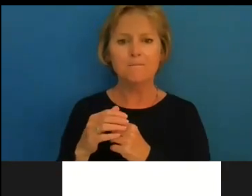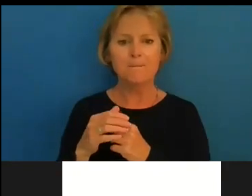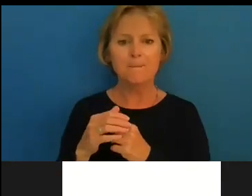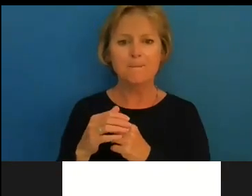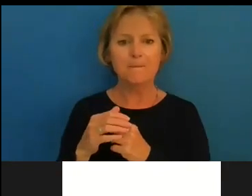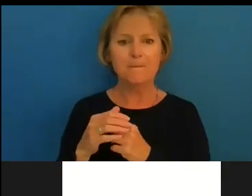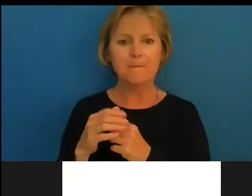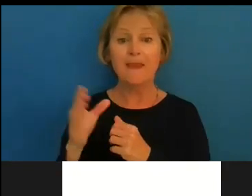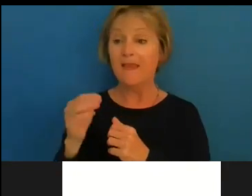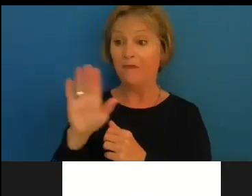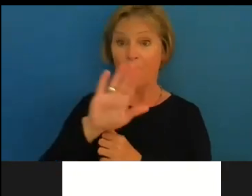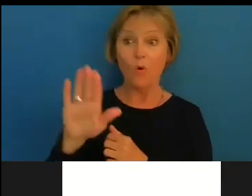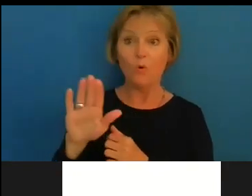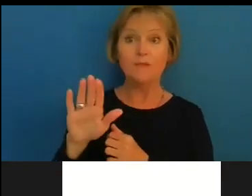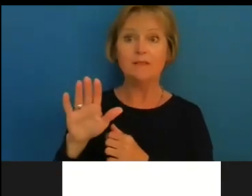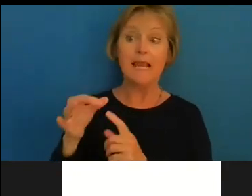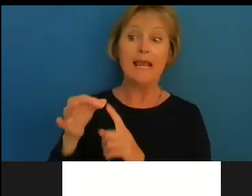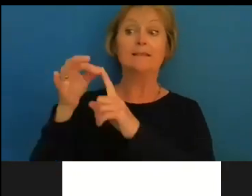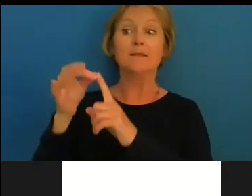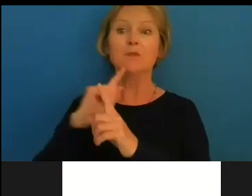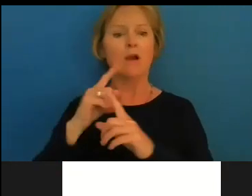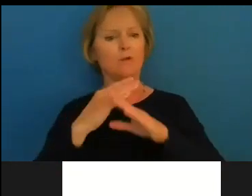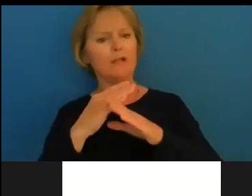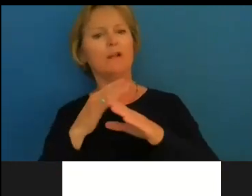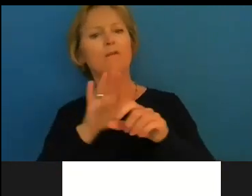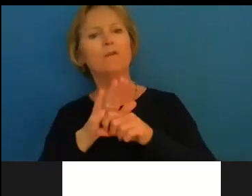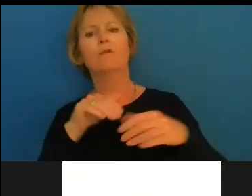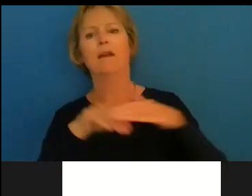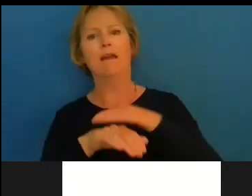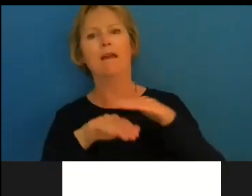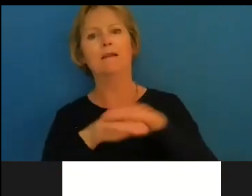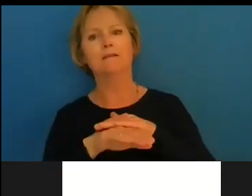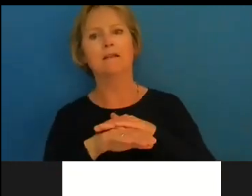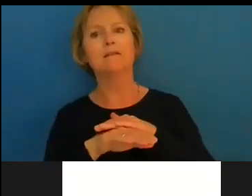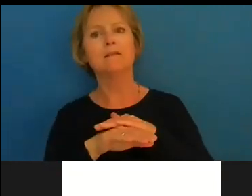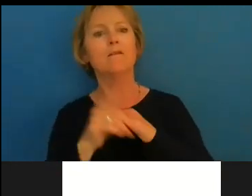the disabled and chronically ill community needs.